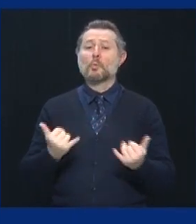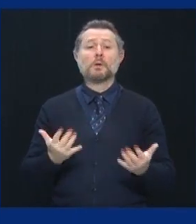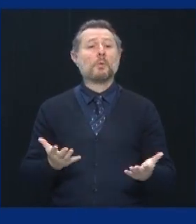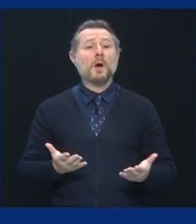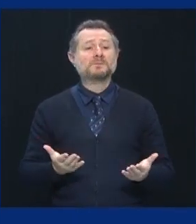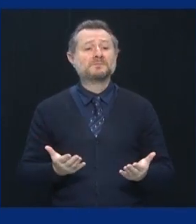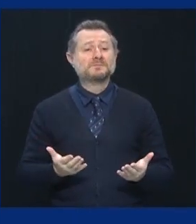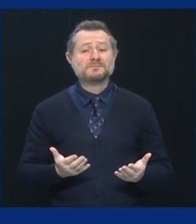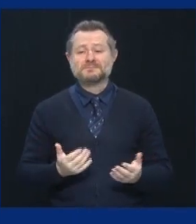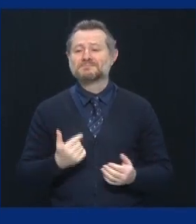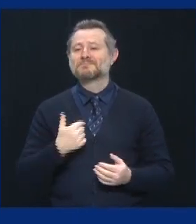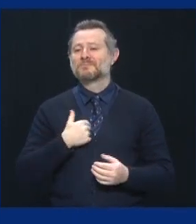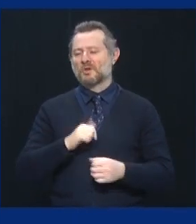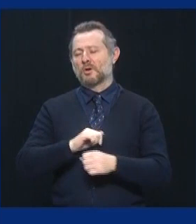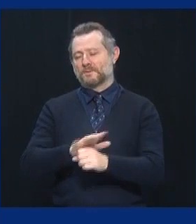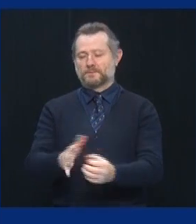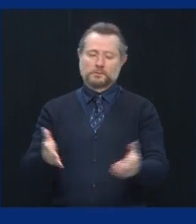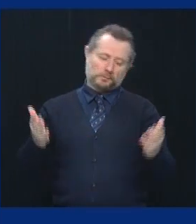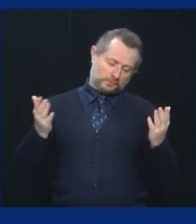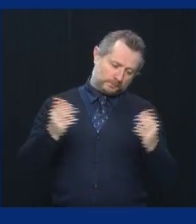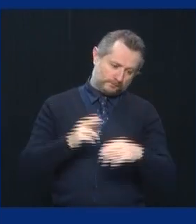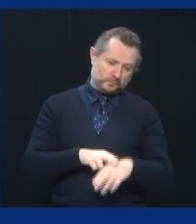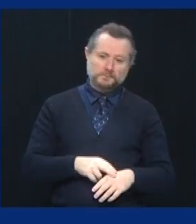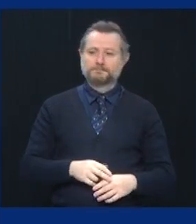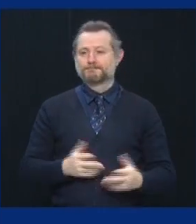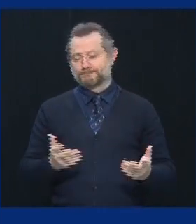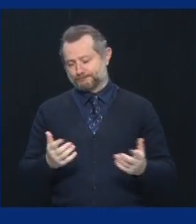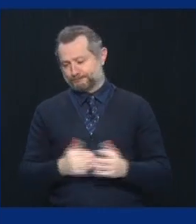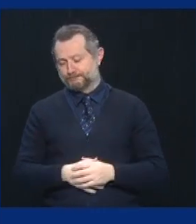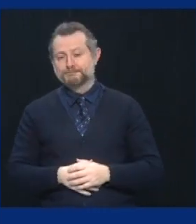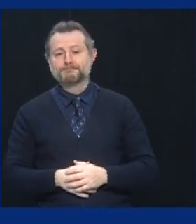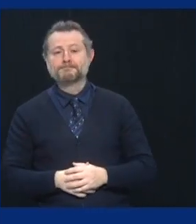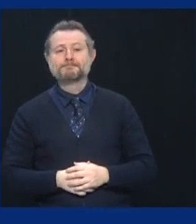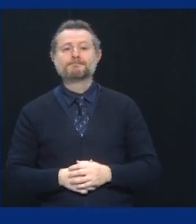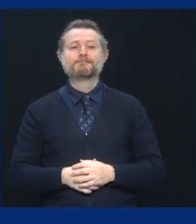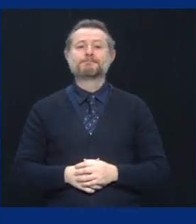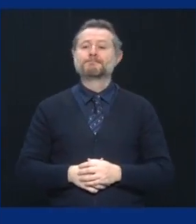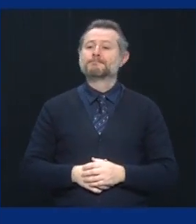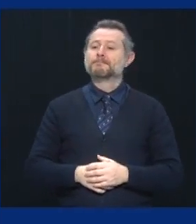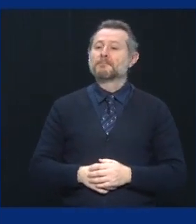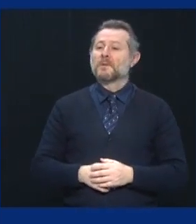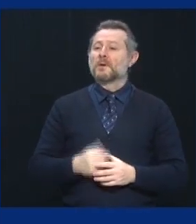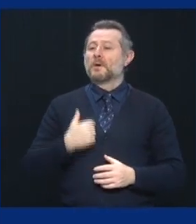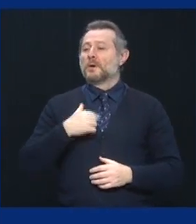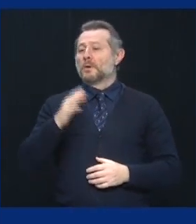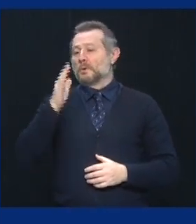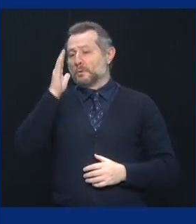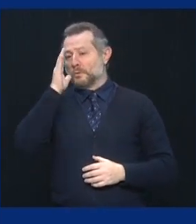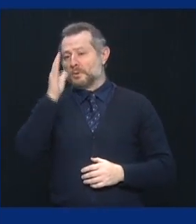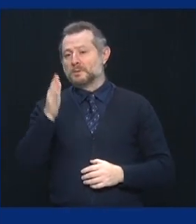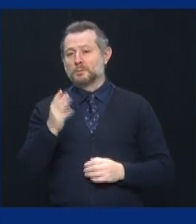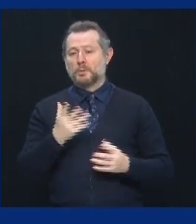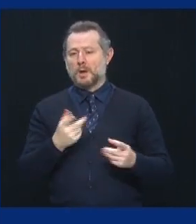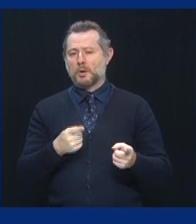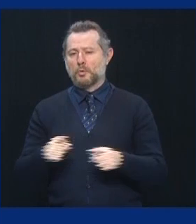LET'S GIVE A BIG ROUND OF GUESS WHAT I'M HERE TO TALK TO YOU ABOUT TODAY. COVID.